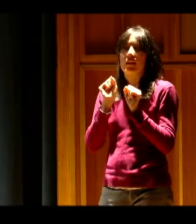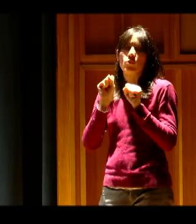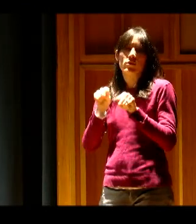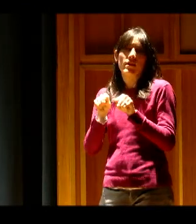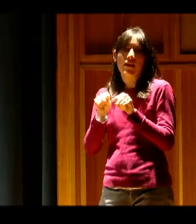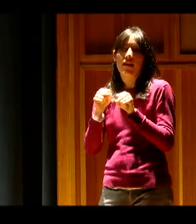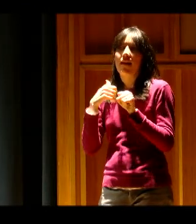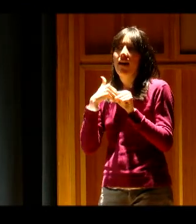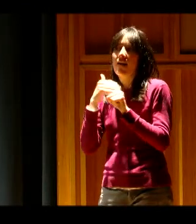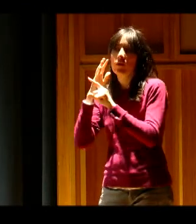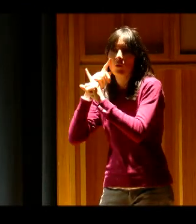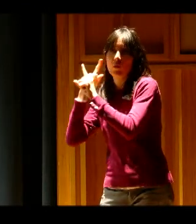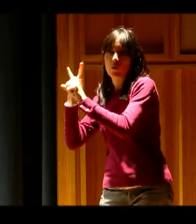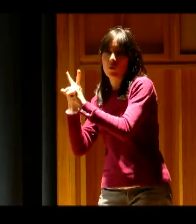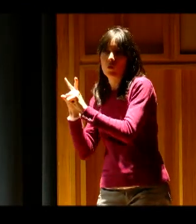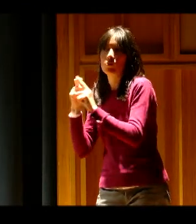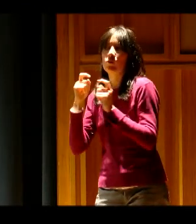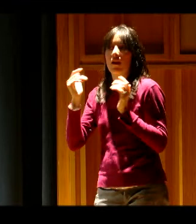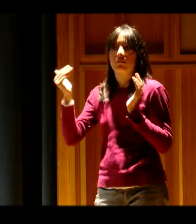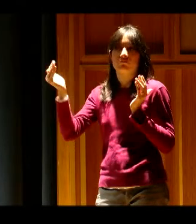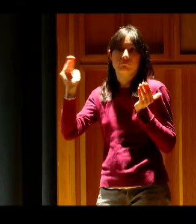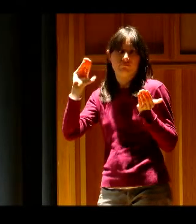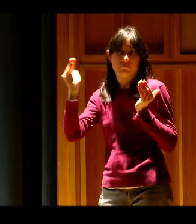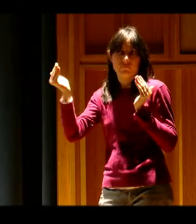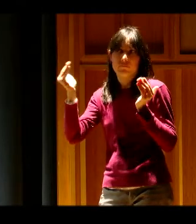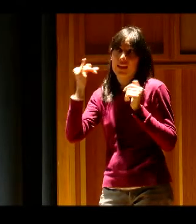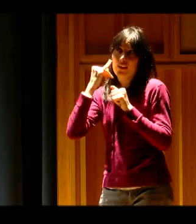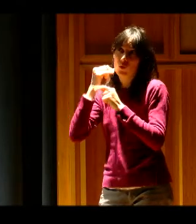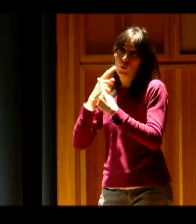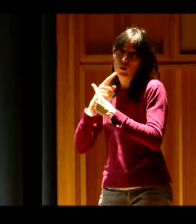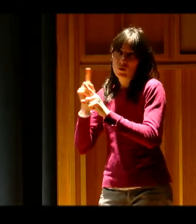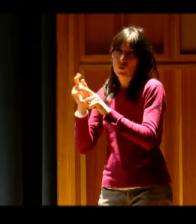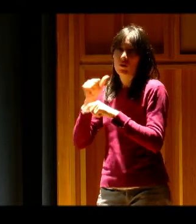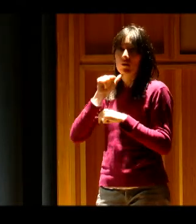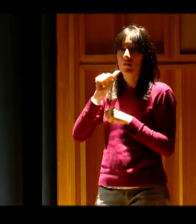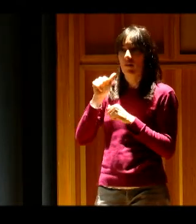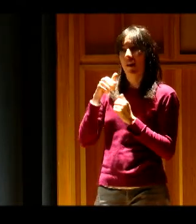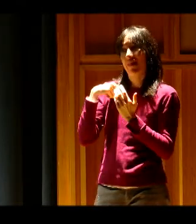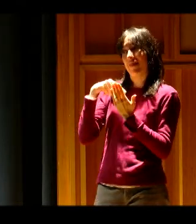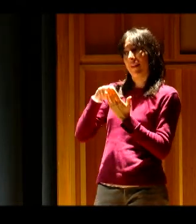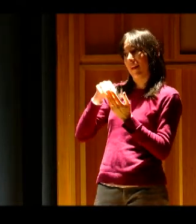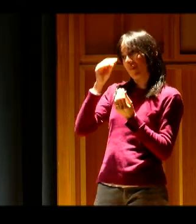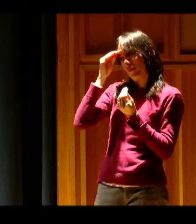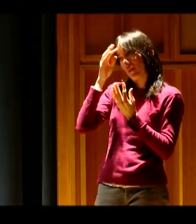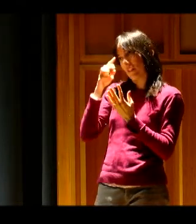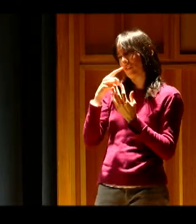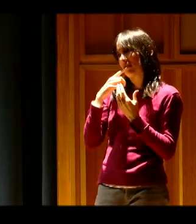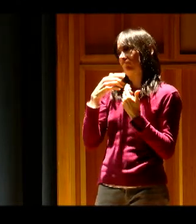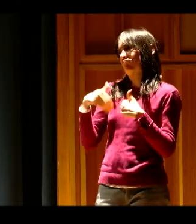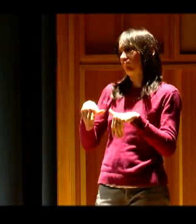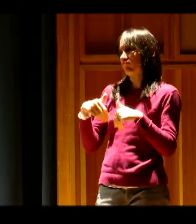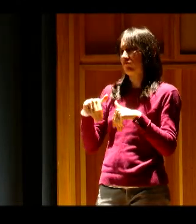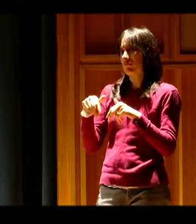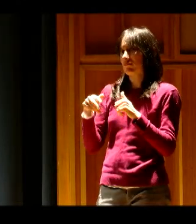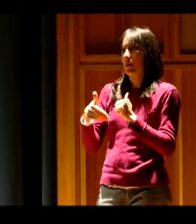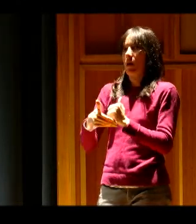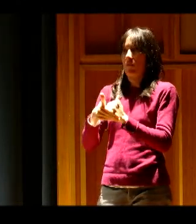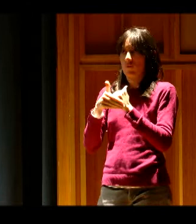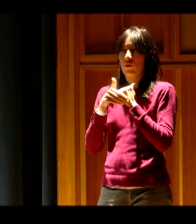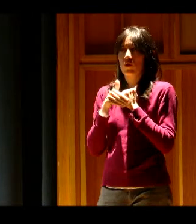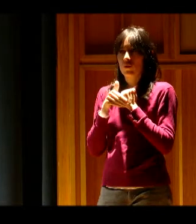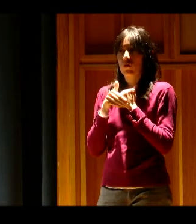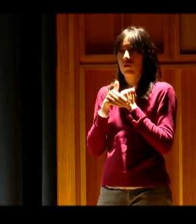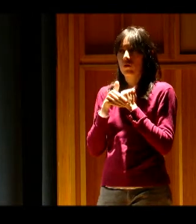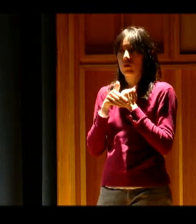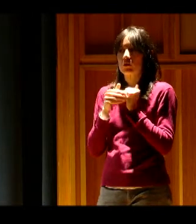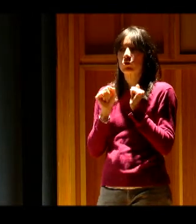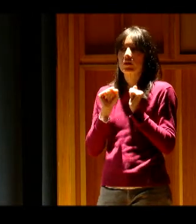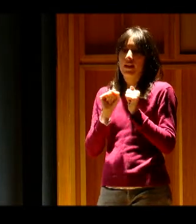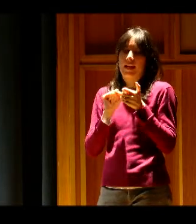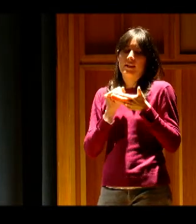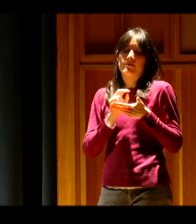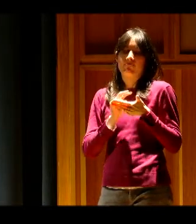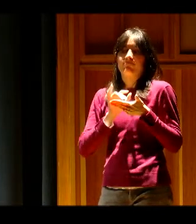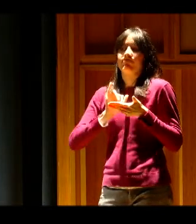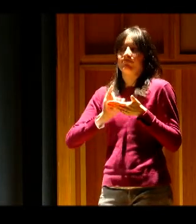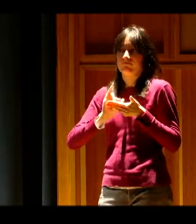but we also have found that that piece of literacy is incredibly enabling wherever you are because you start to look at the world in a different way.